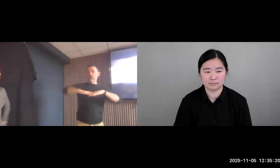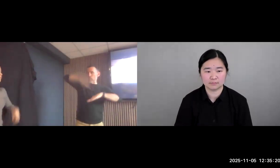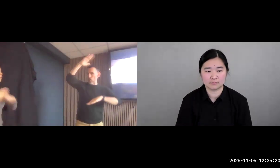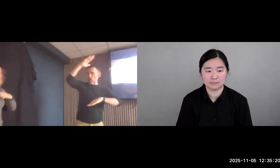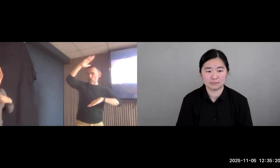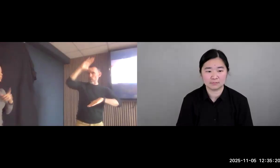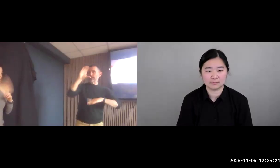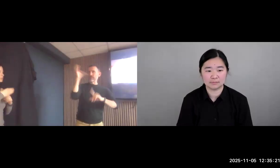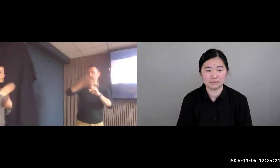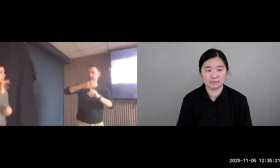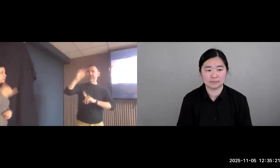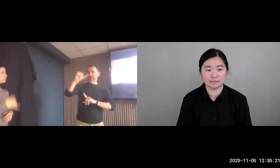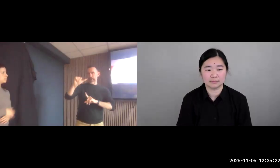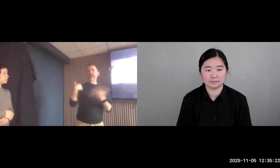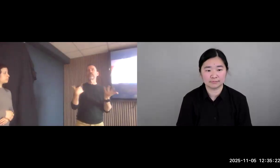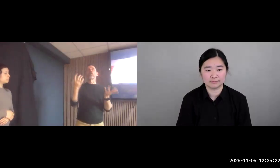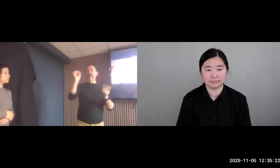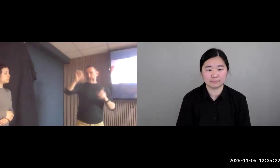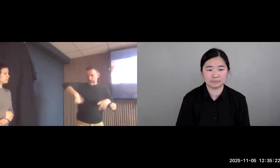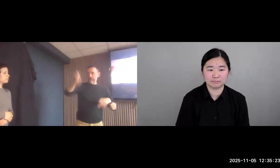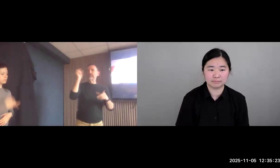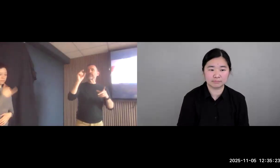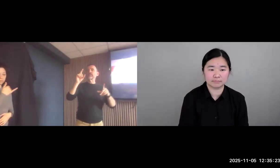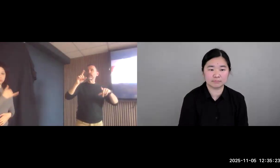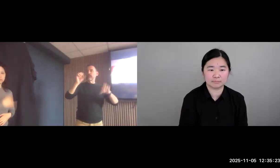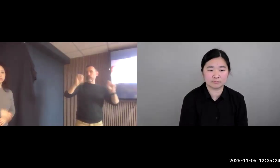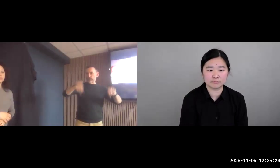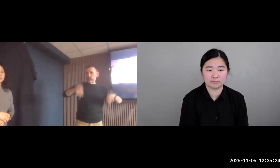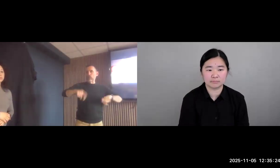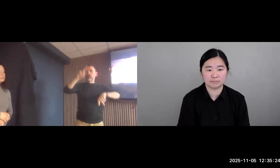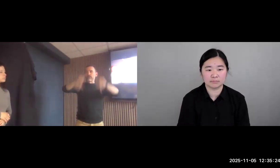we also have more constructed action.